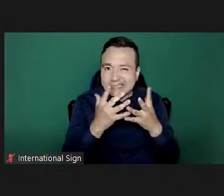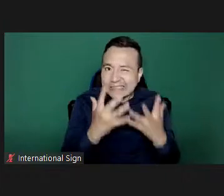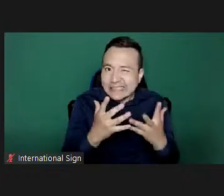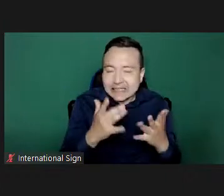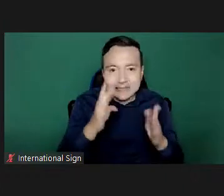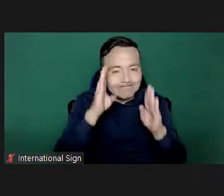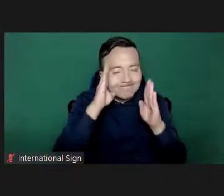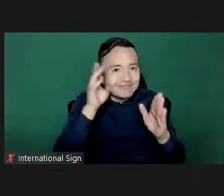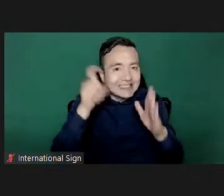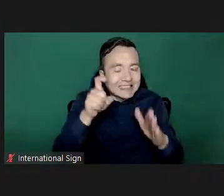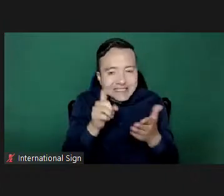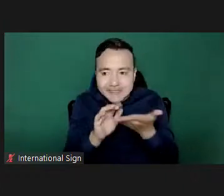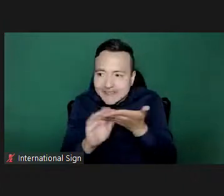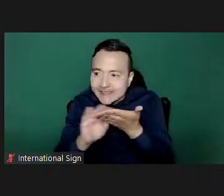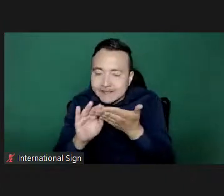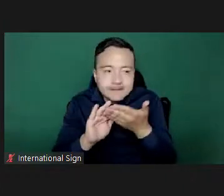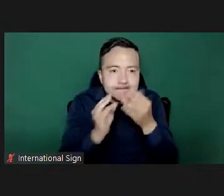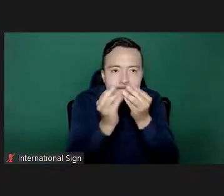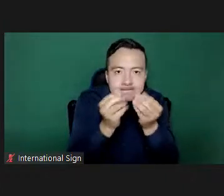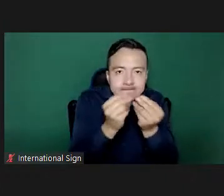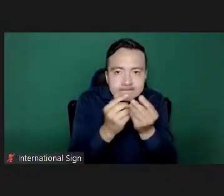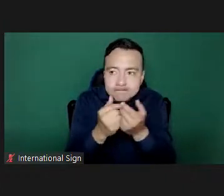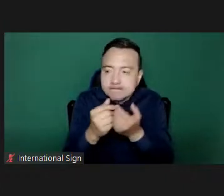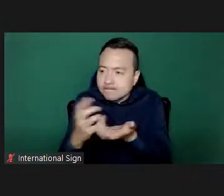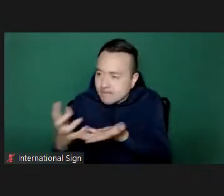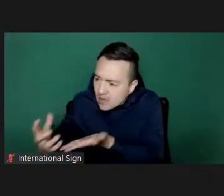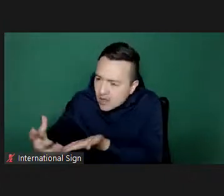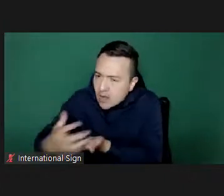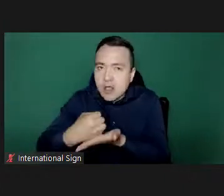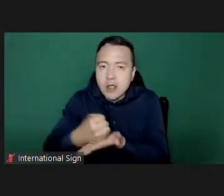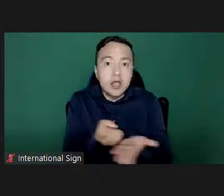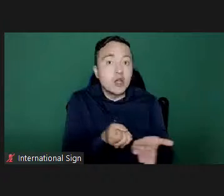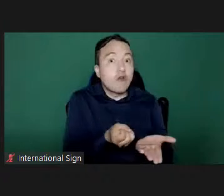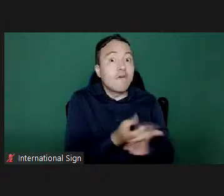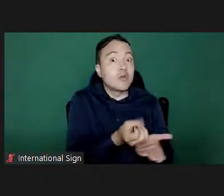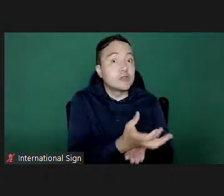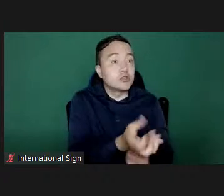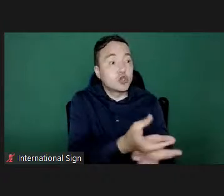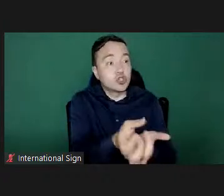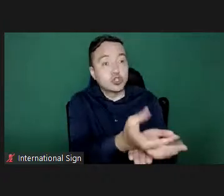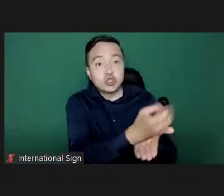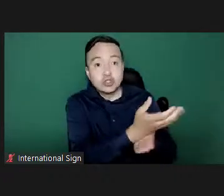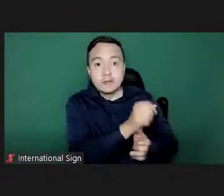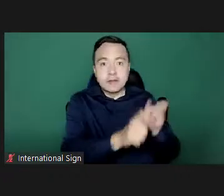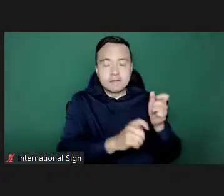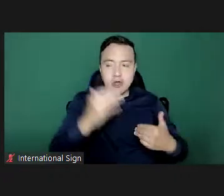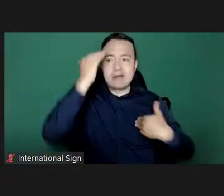In terms of medicines and technologies, we are also working to improve our capacity